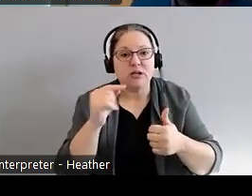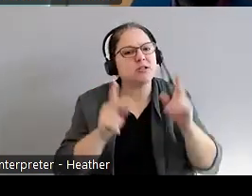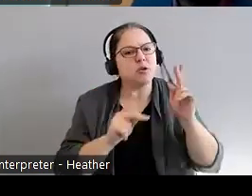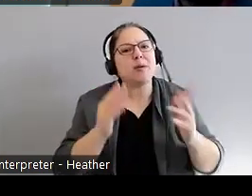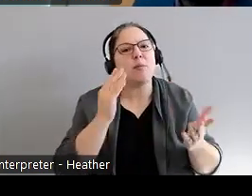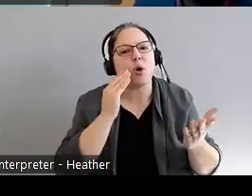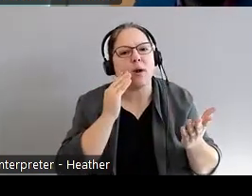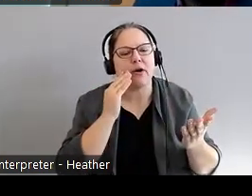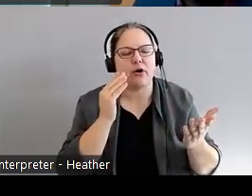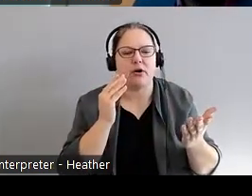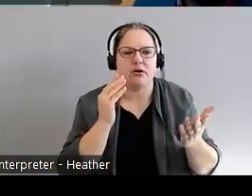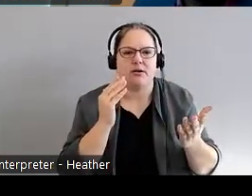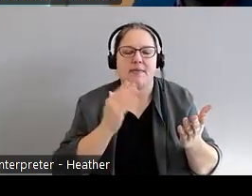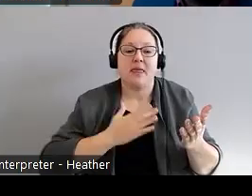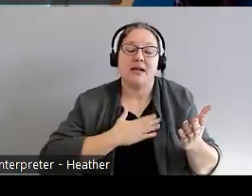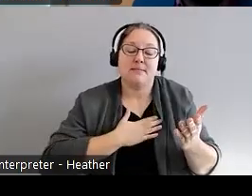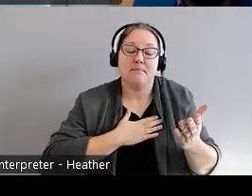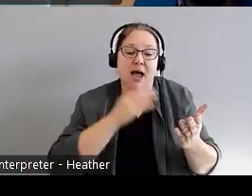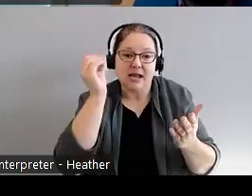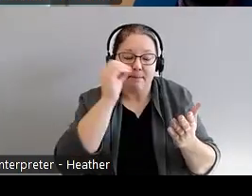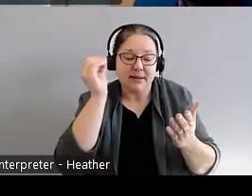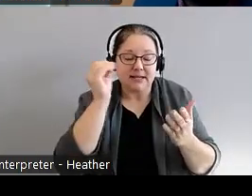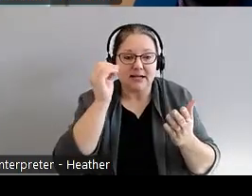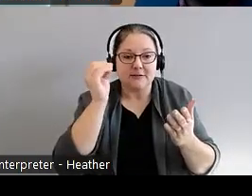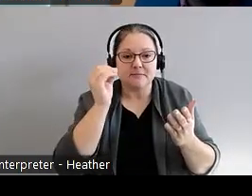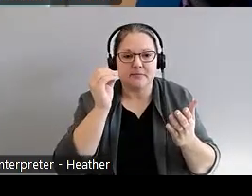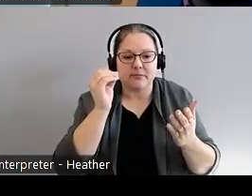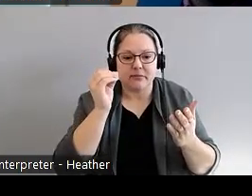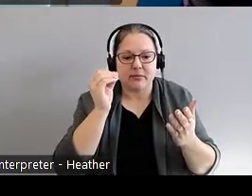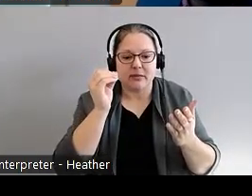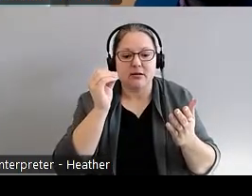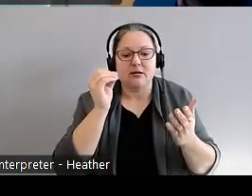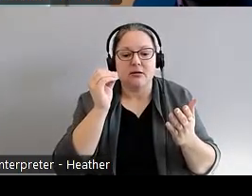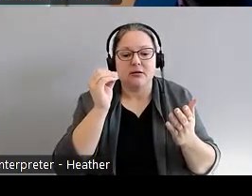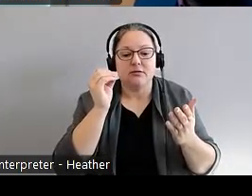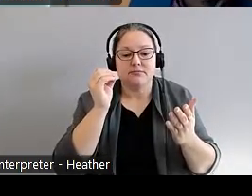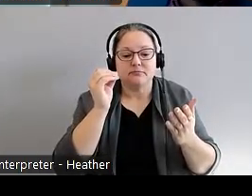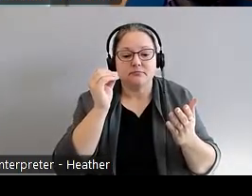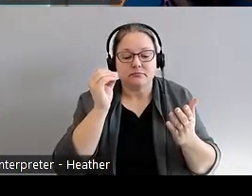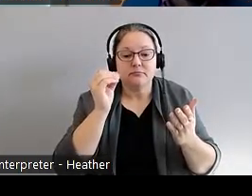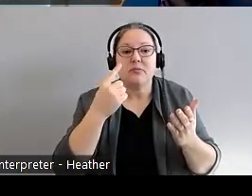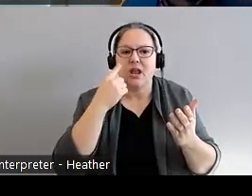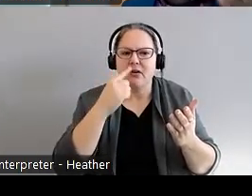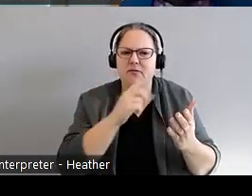to um you know much like for patients for patients to uh control their aggression they have to be